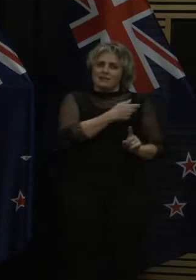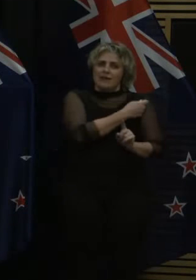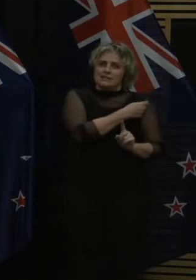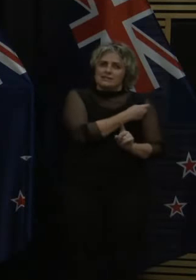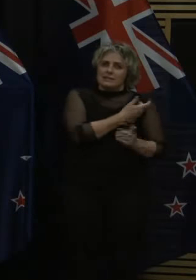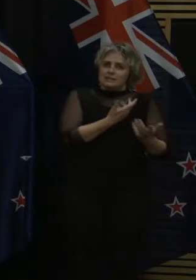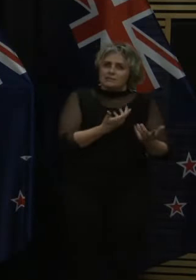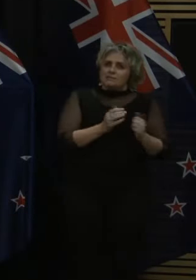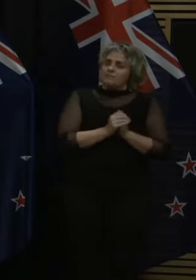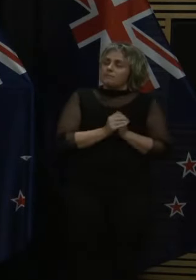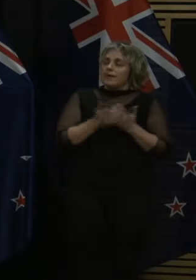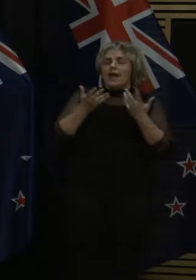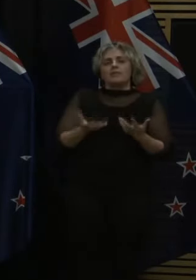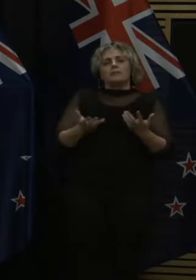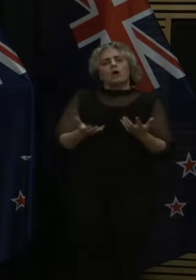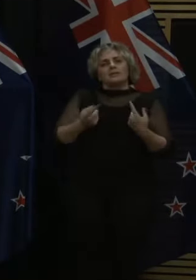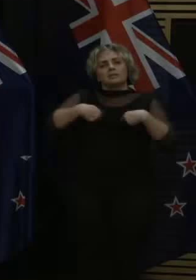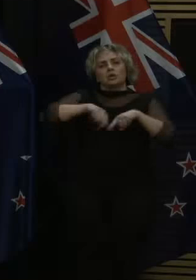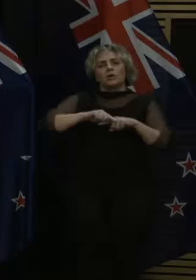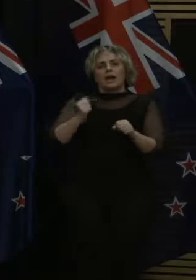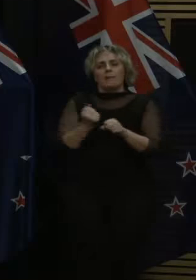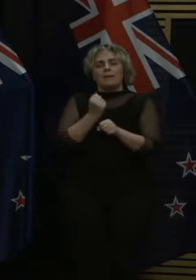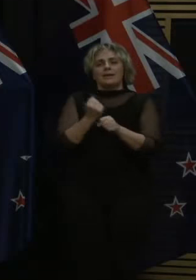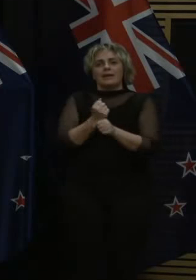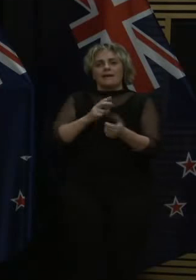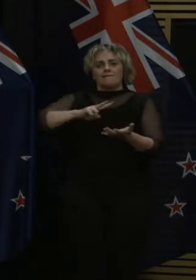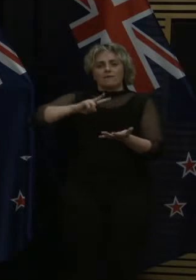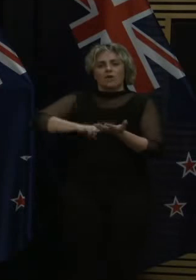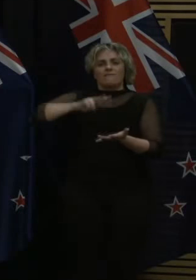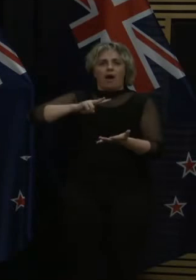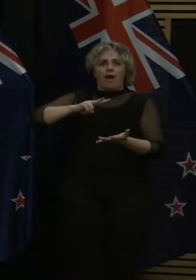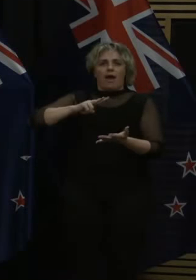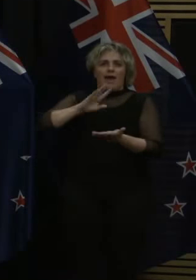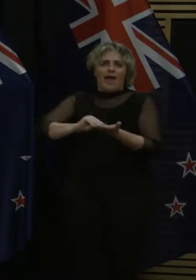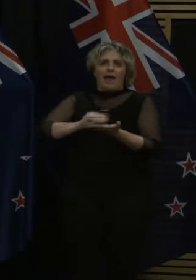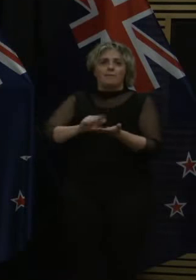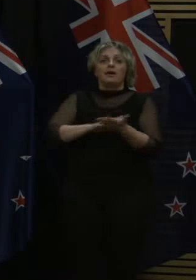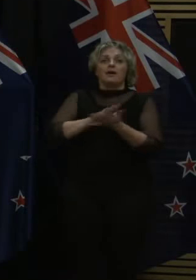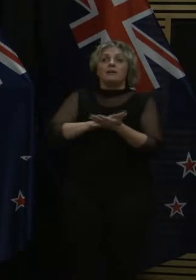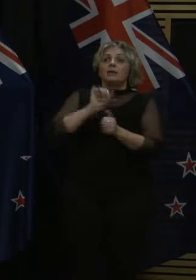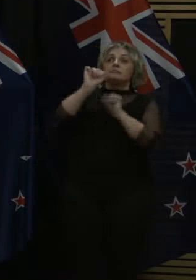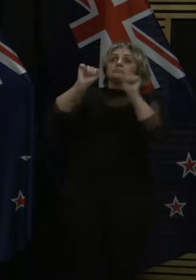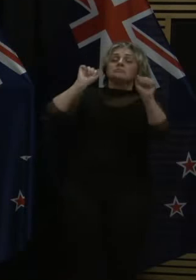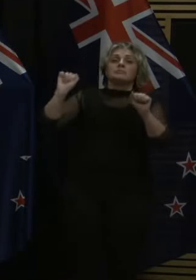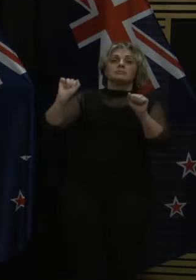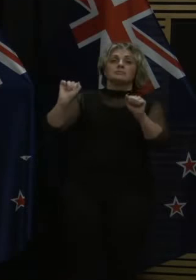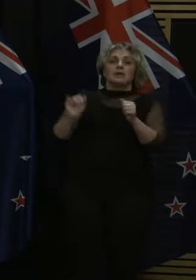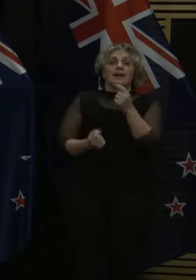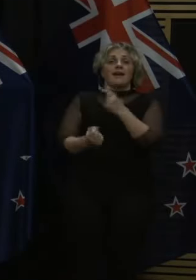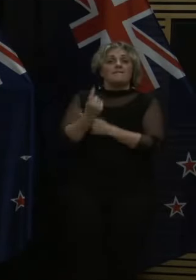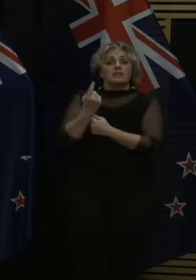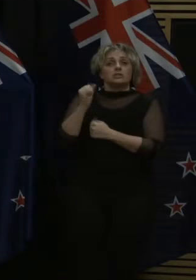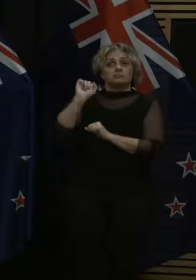ID? >> Some of the protections